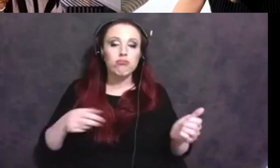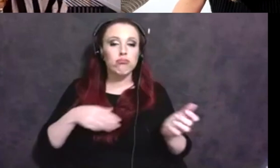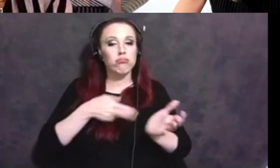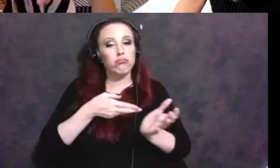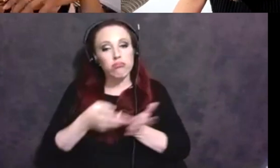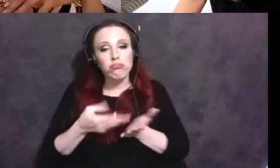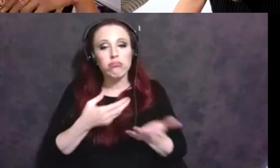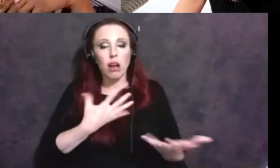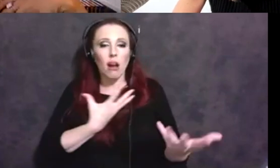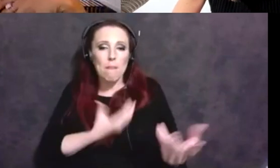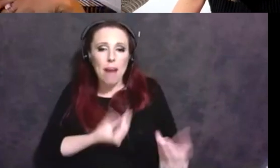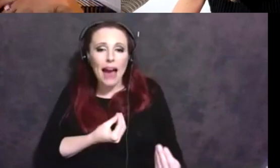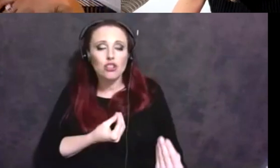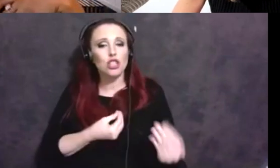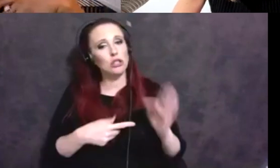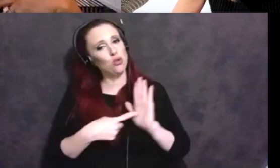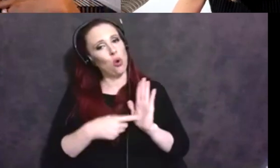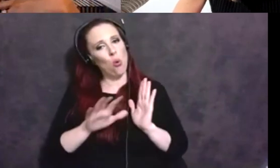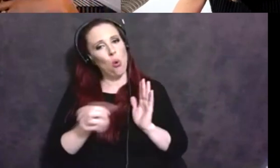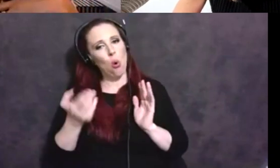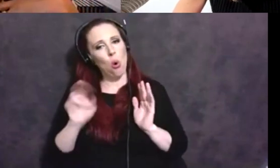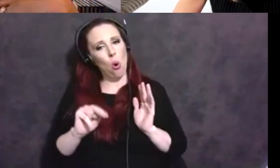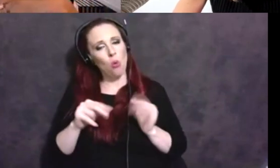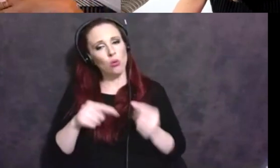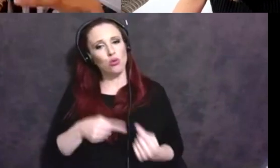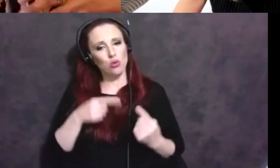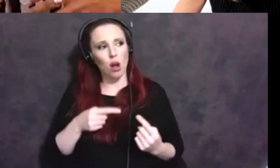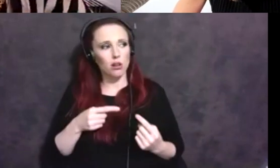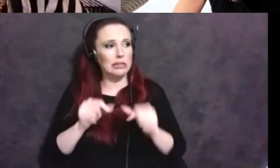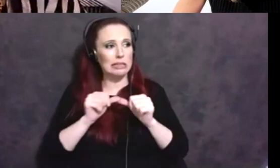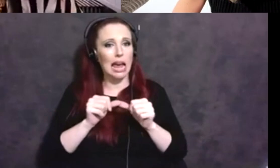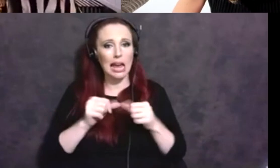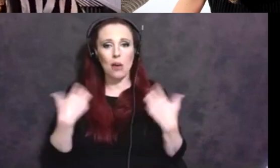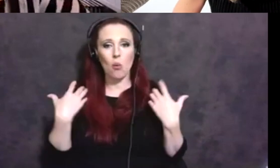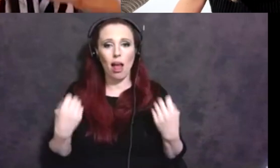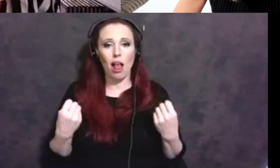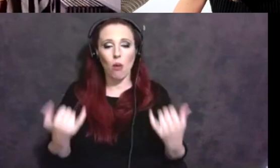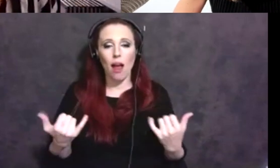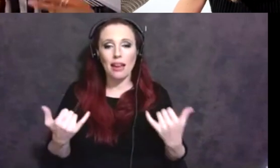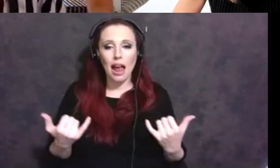For all leaders this is the case. If as a leader you lead with courage, vulnerability,